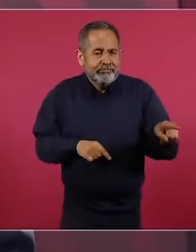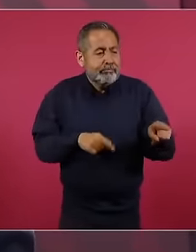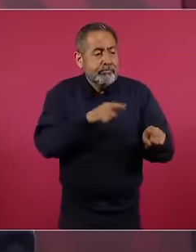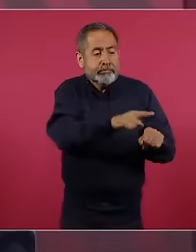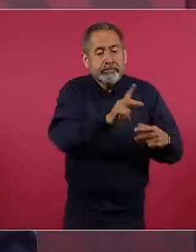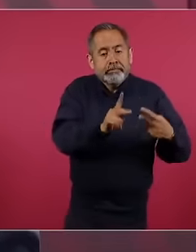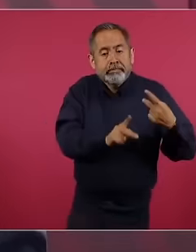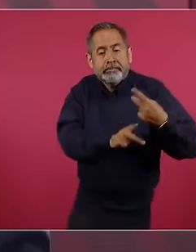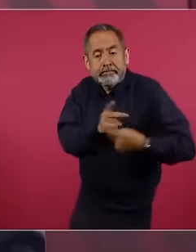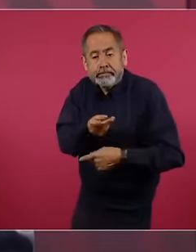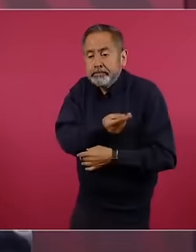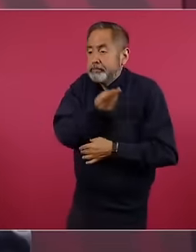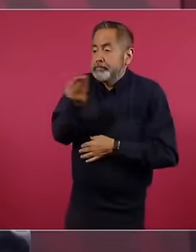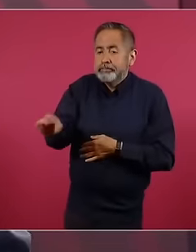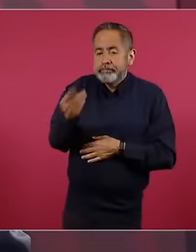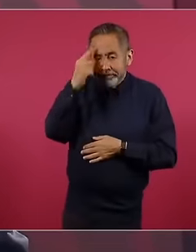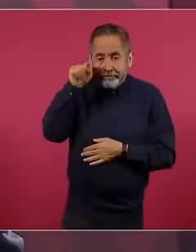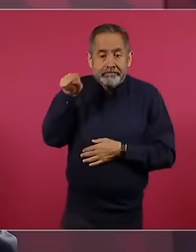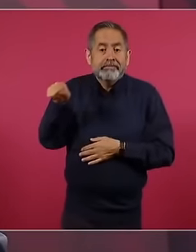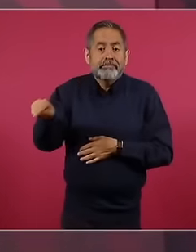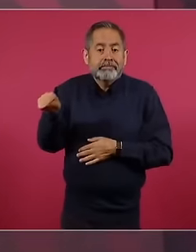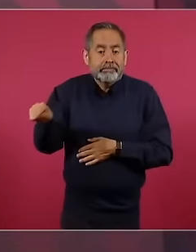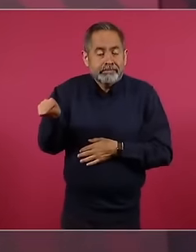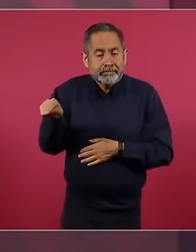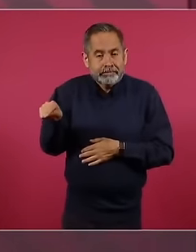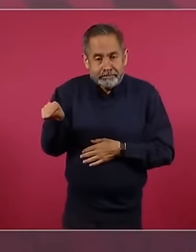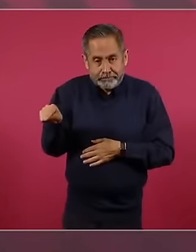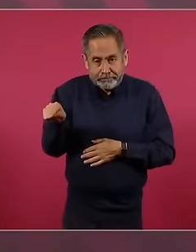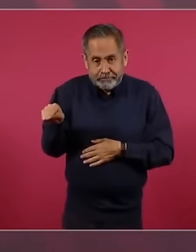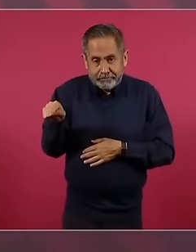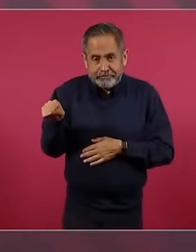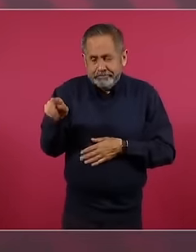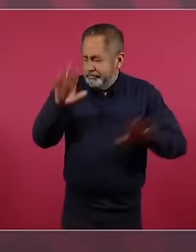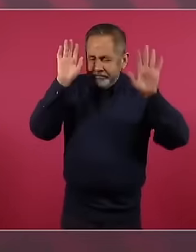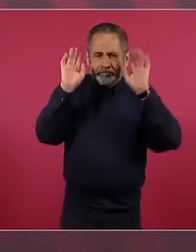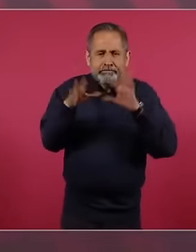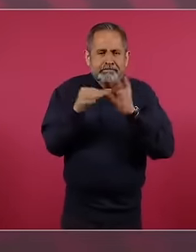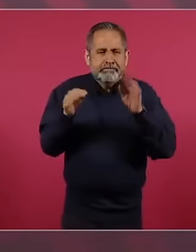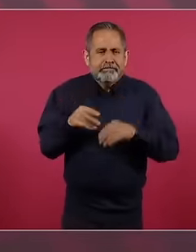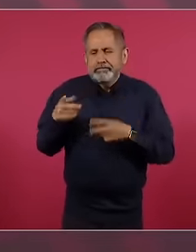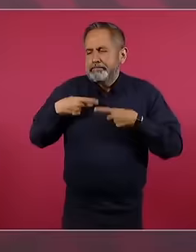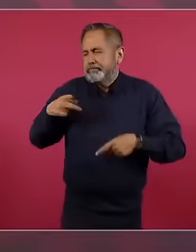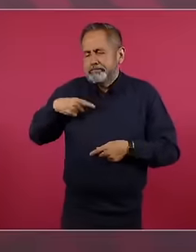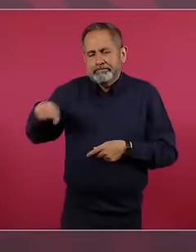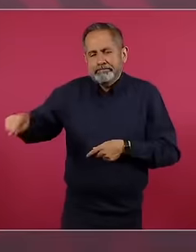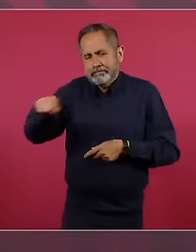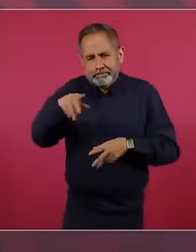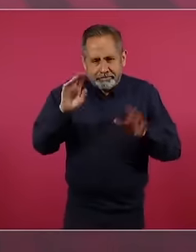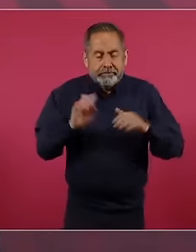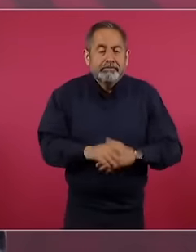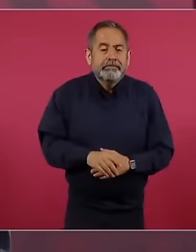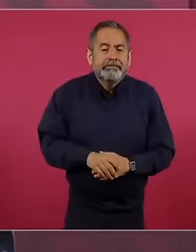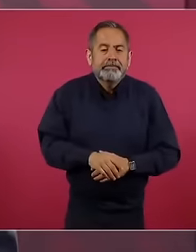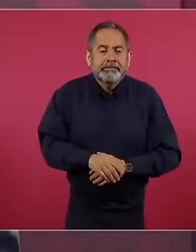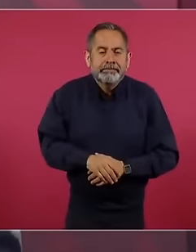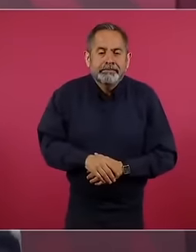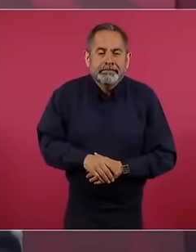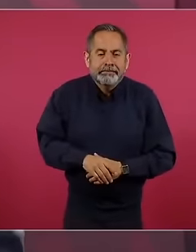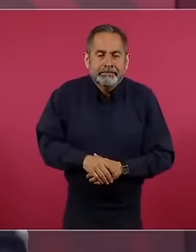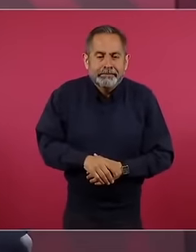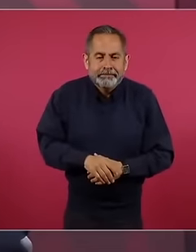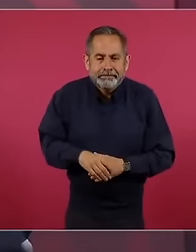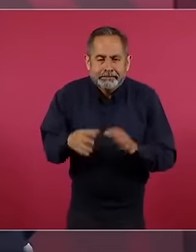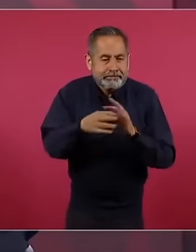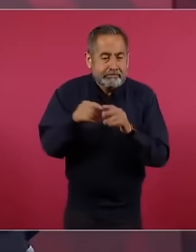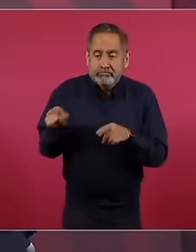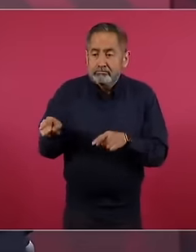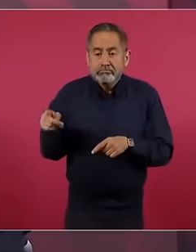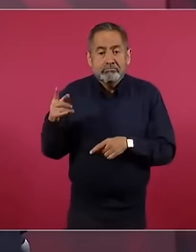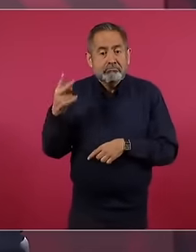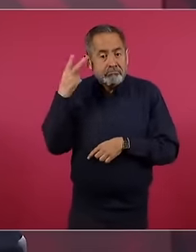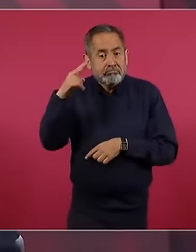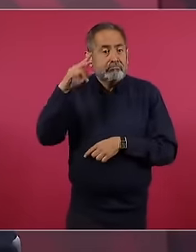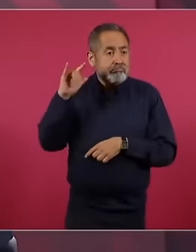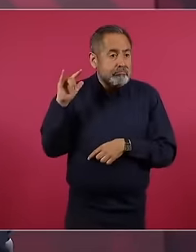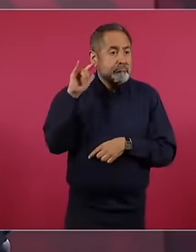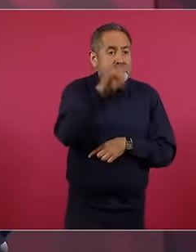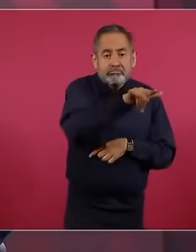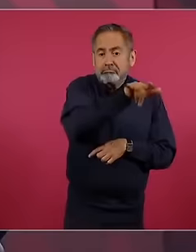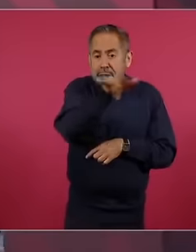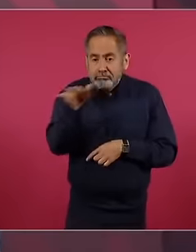to this good personality to go to Acapulco and to go shopping and